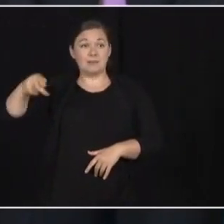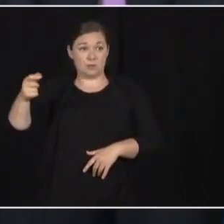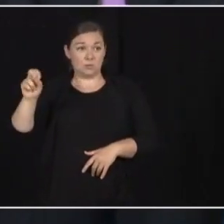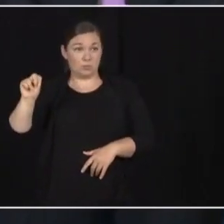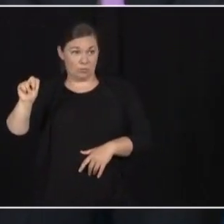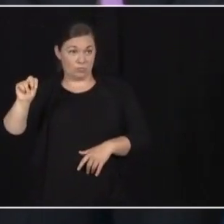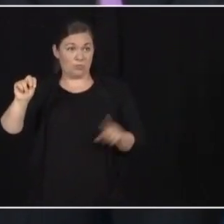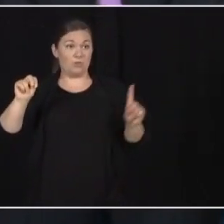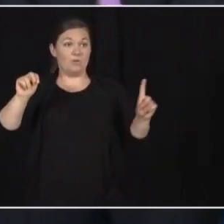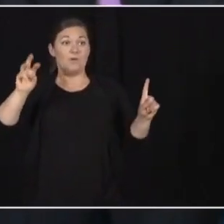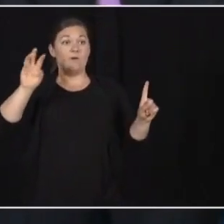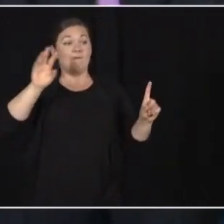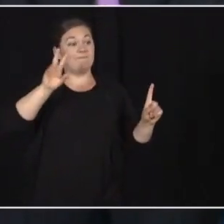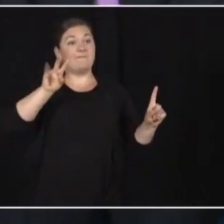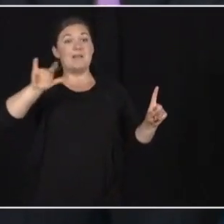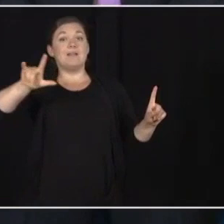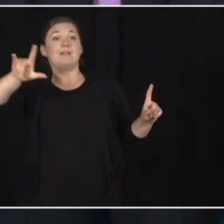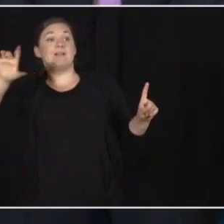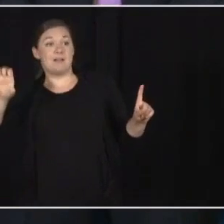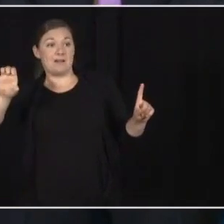everything we can to get this